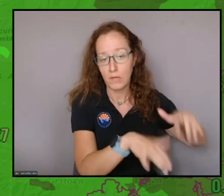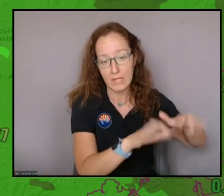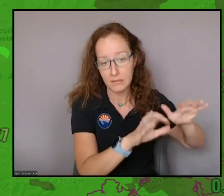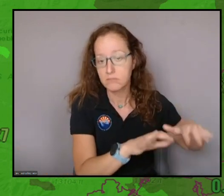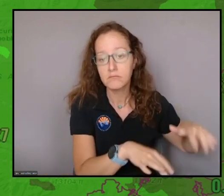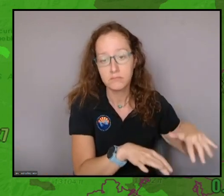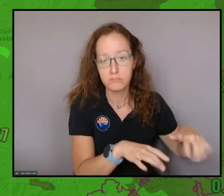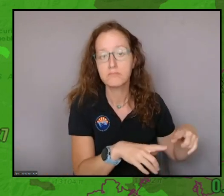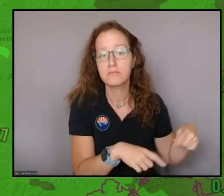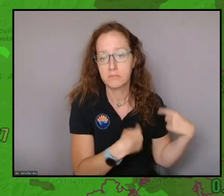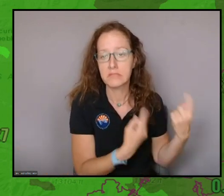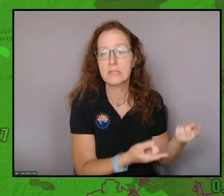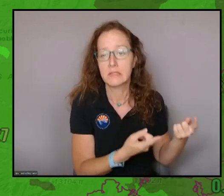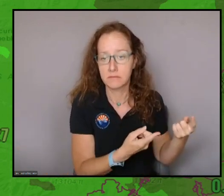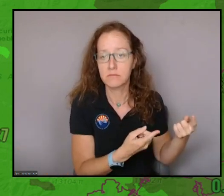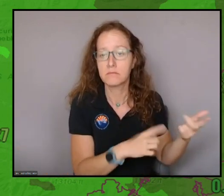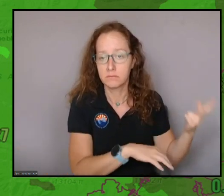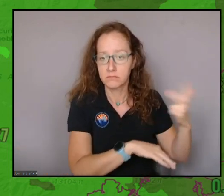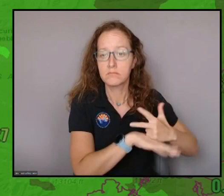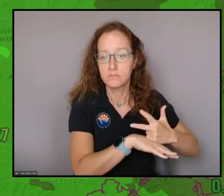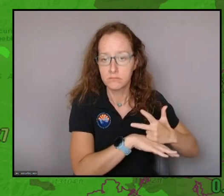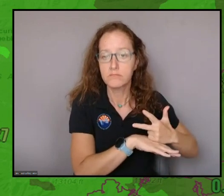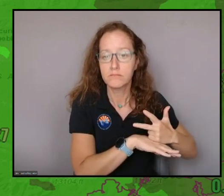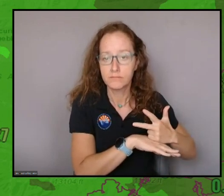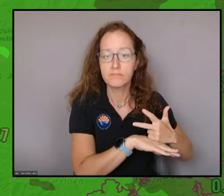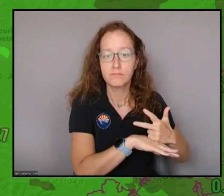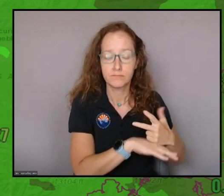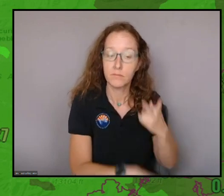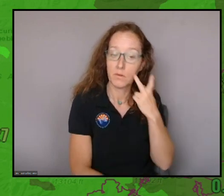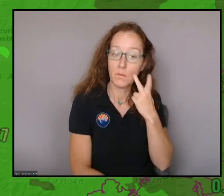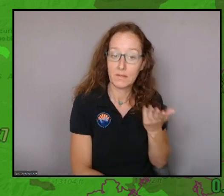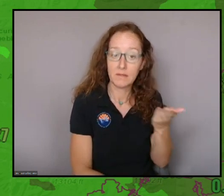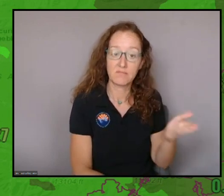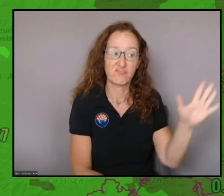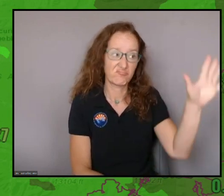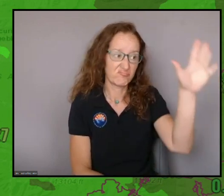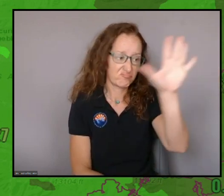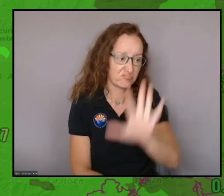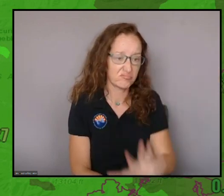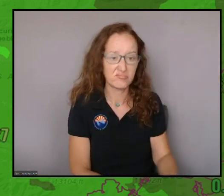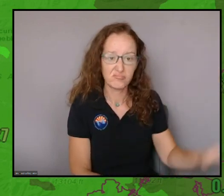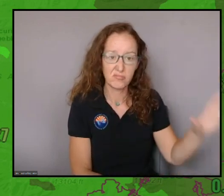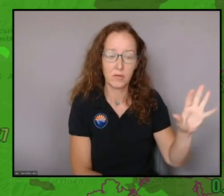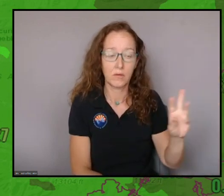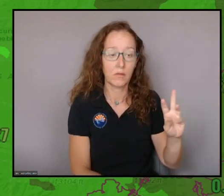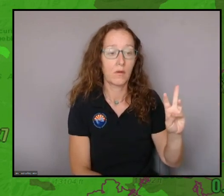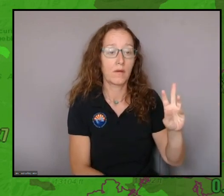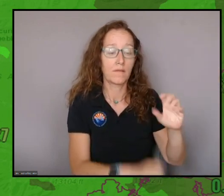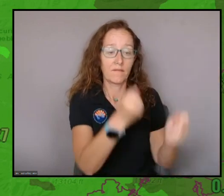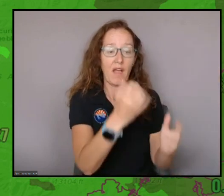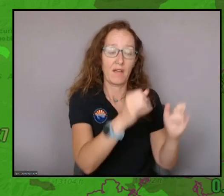as you can see, pretty much everywhere on our map on the western edges, the western perimeter, has seen over an inch